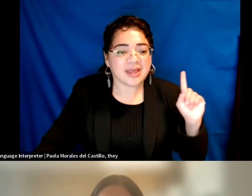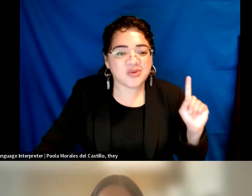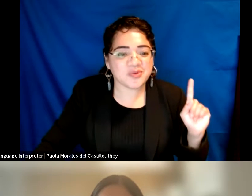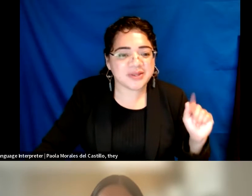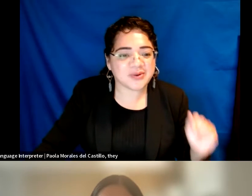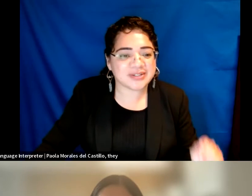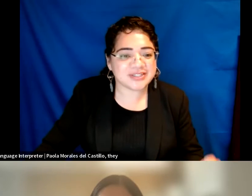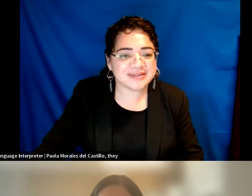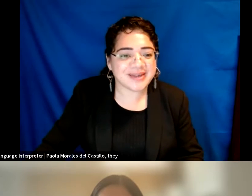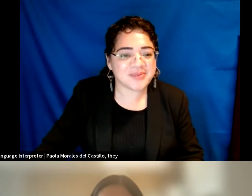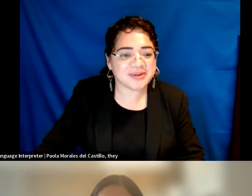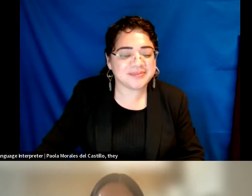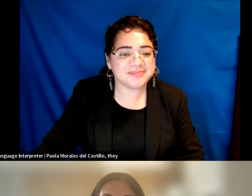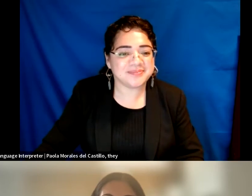Sign Language Interpreter | Paola Morales del Castillo, they: Can you repeat the question, Annabelle?